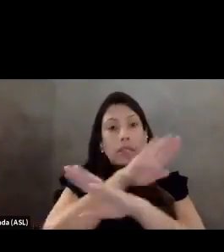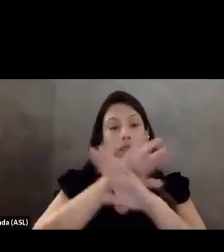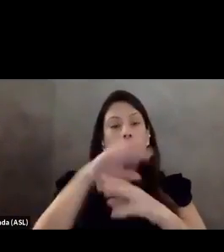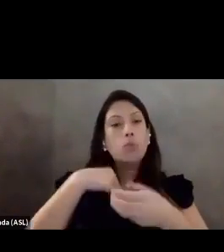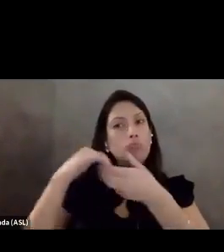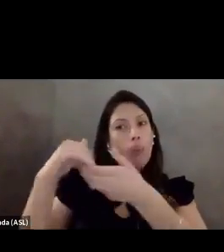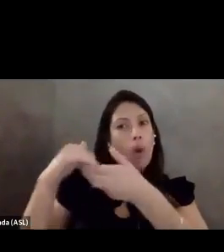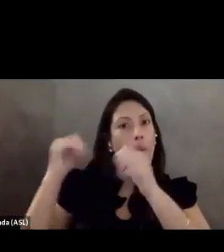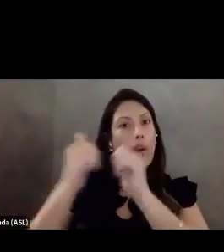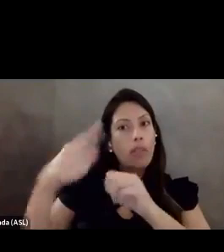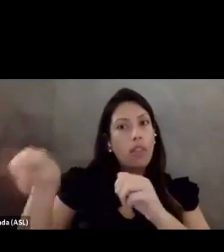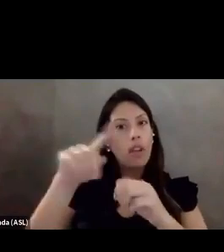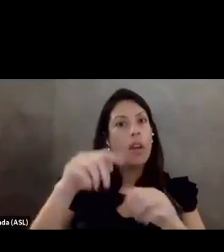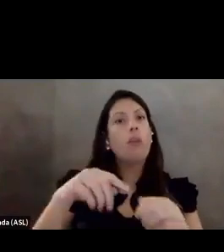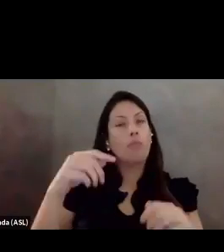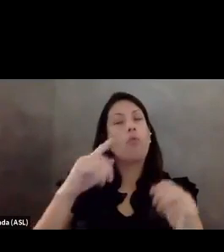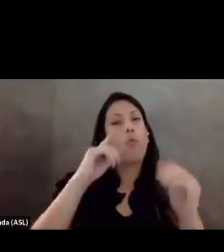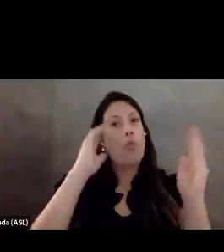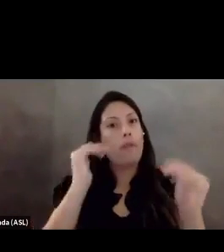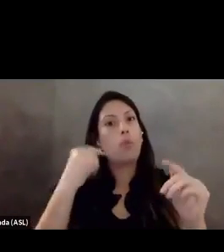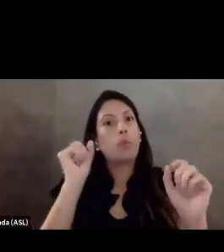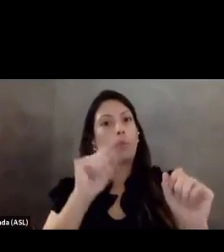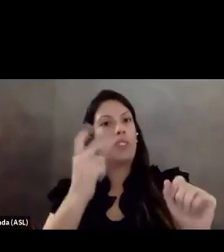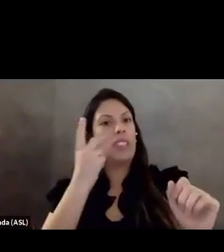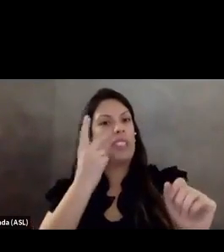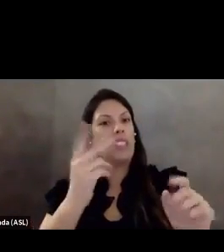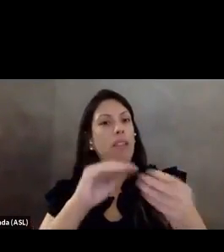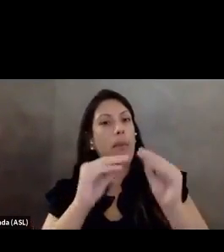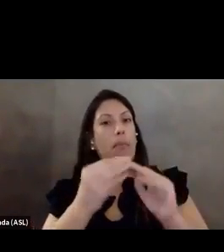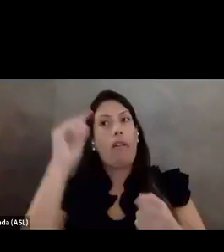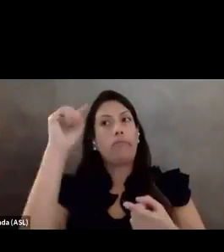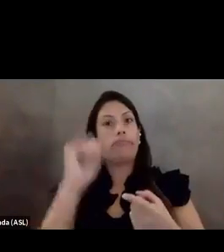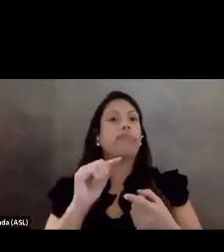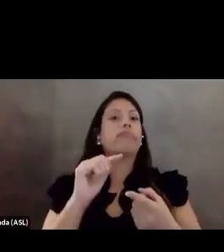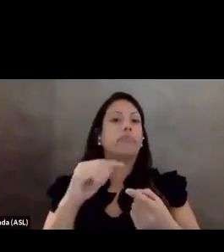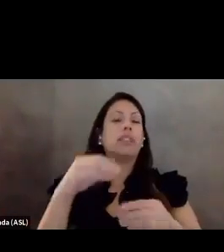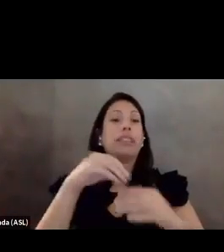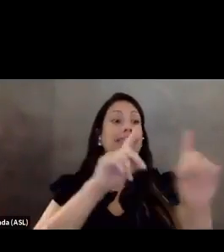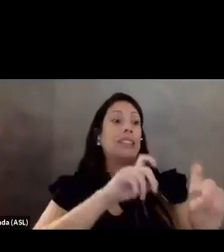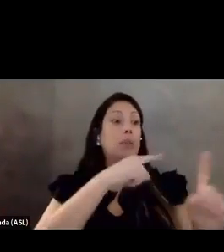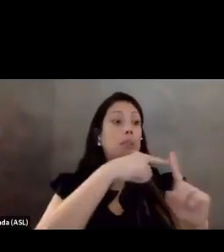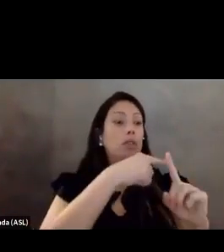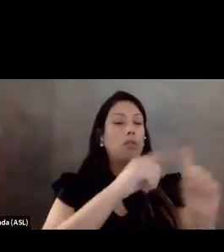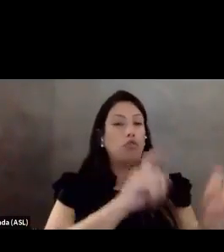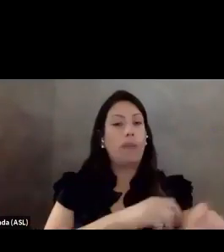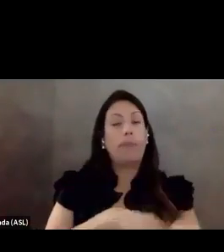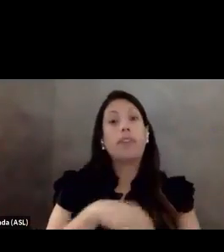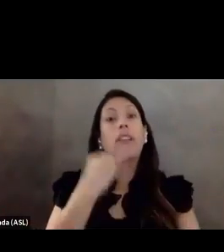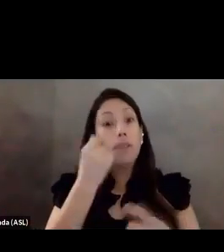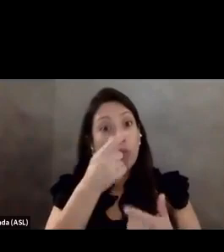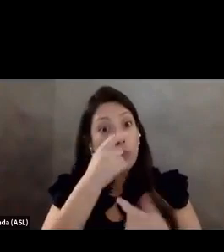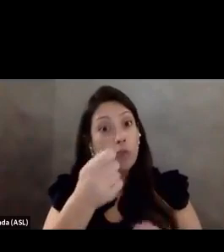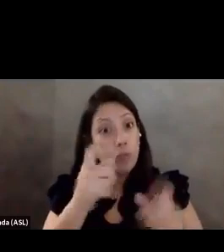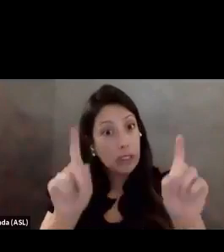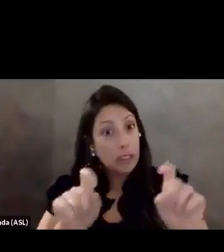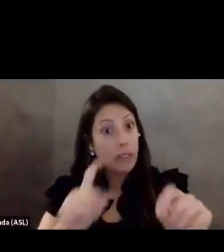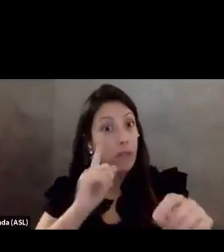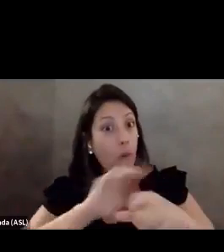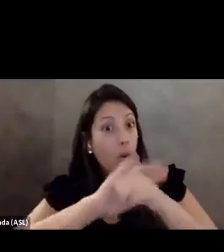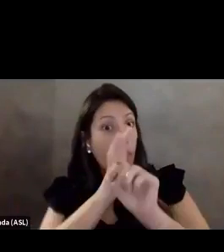We should see a decline in our testing positivity rates. To schedule an appointment, please call (707) 565-4667